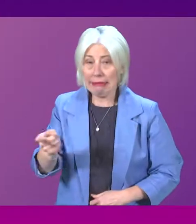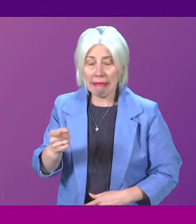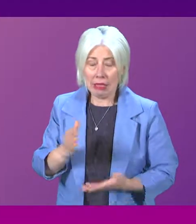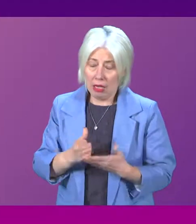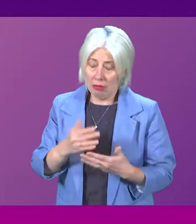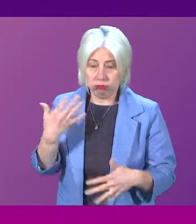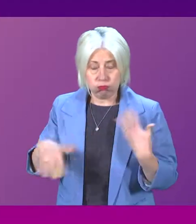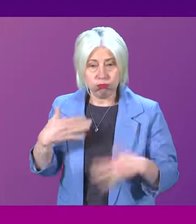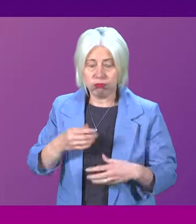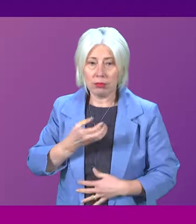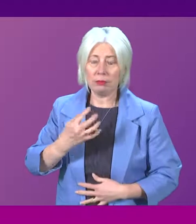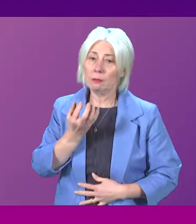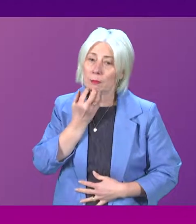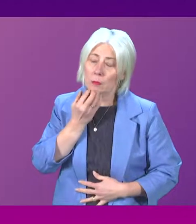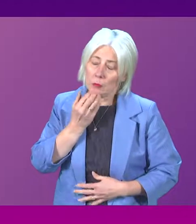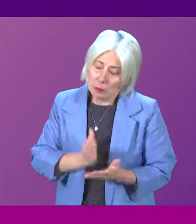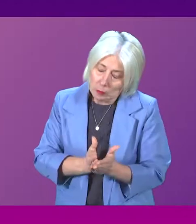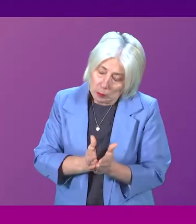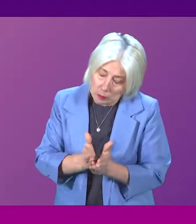and the endurance that is involved.